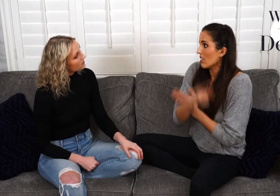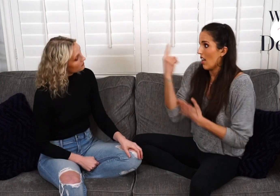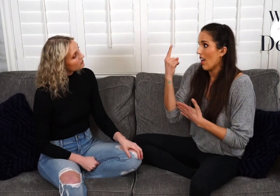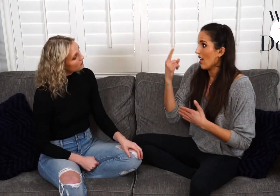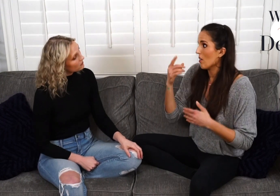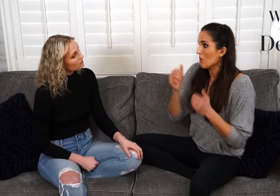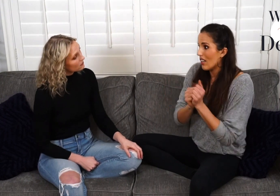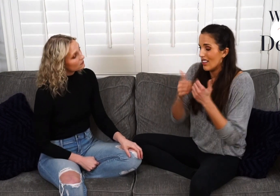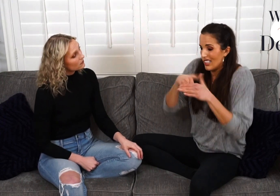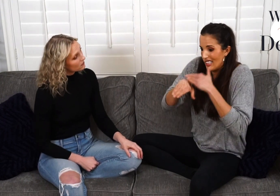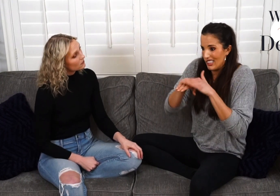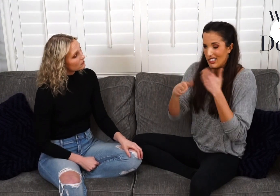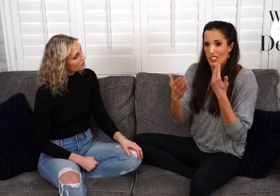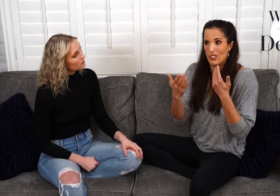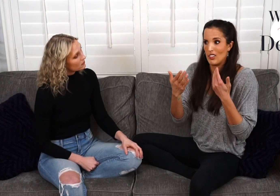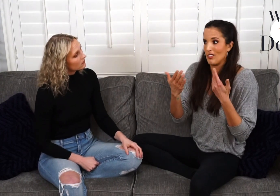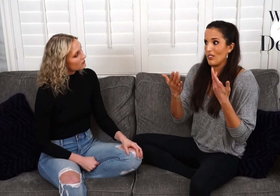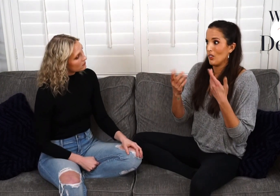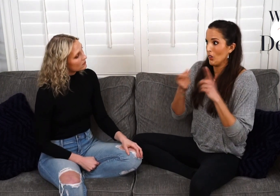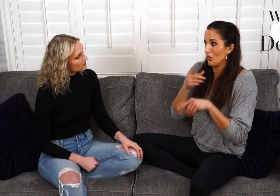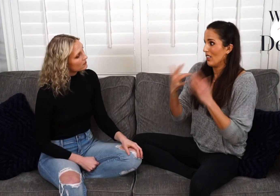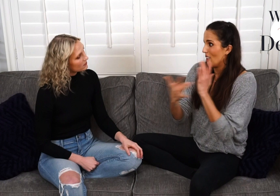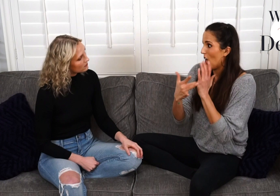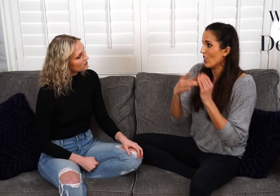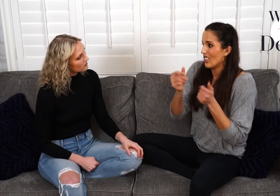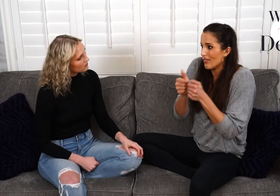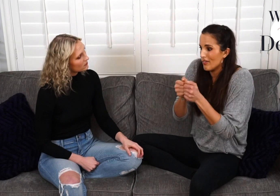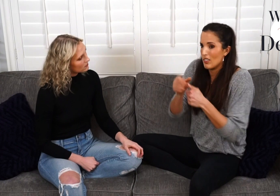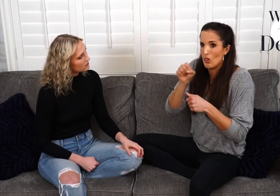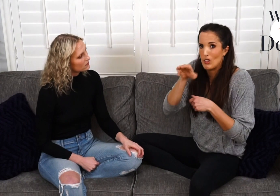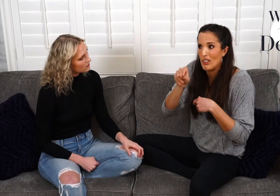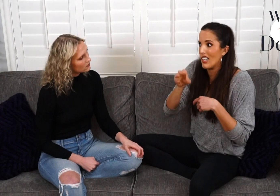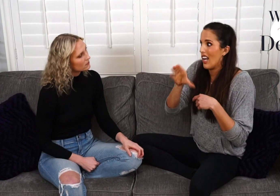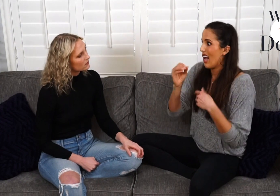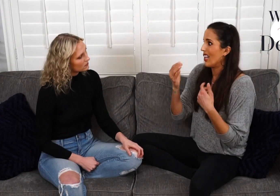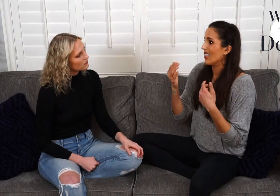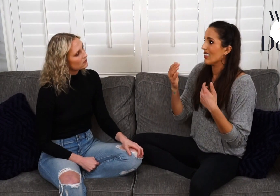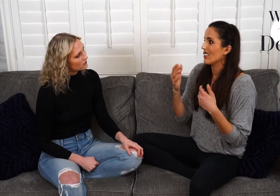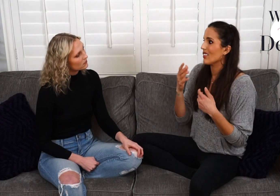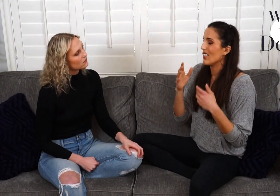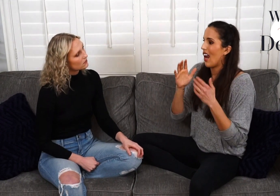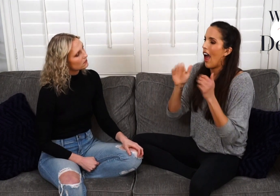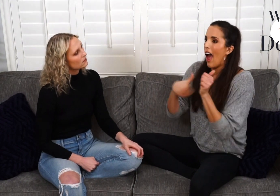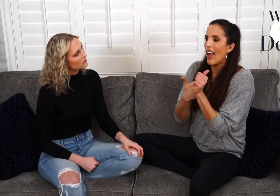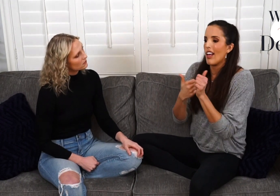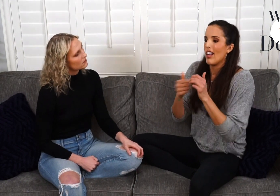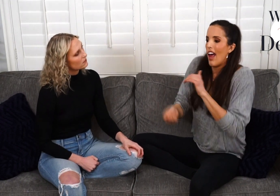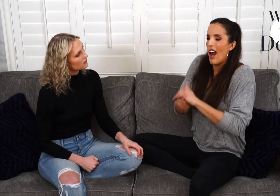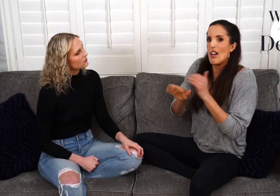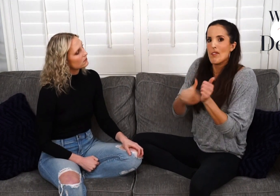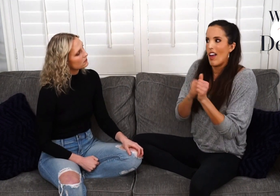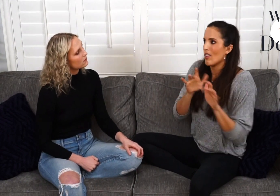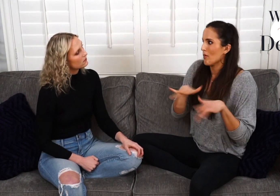being in high school today with the easy access to technology, social media, and hiding behind